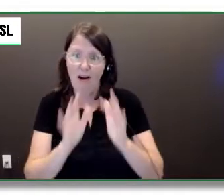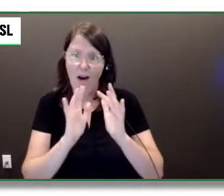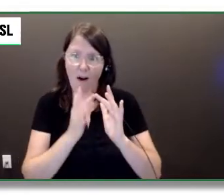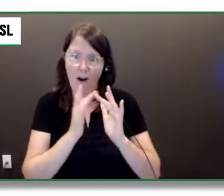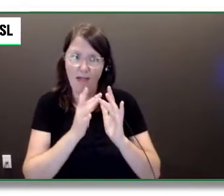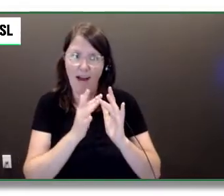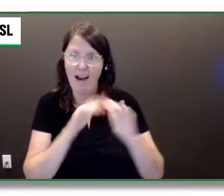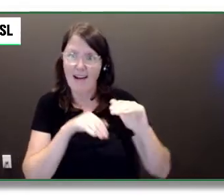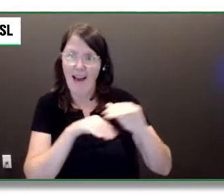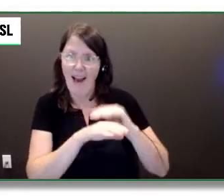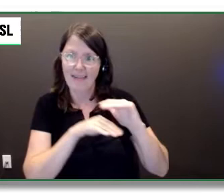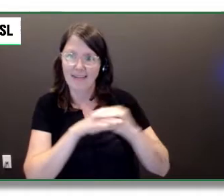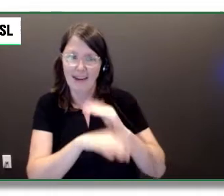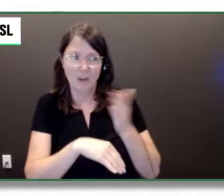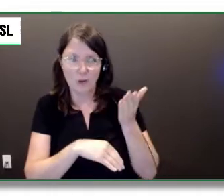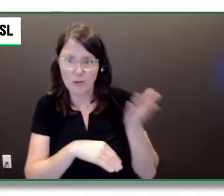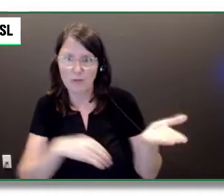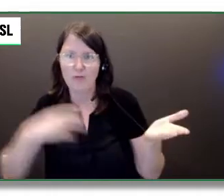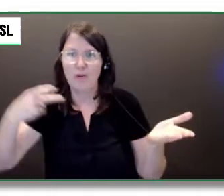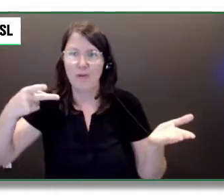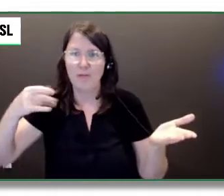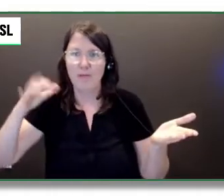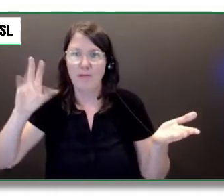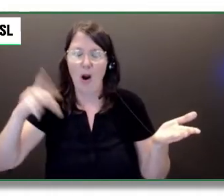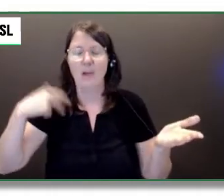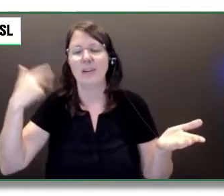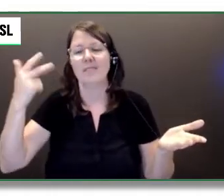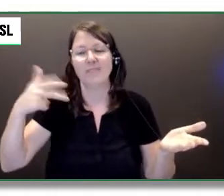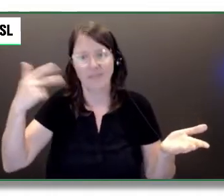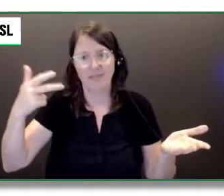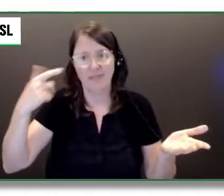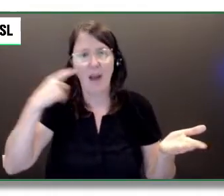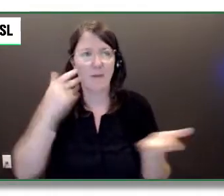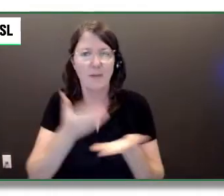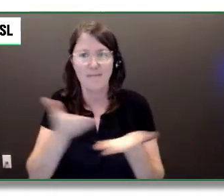Accessibility Conference. I'm going to share my screen now with you so that you